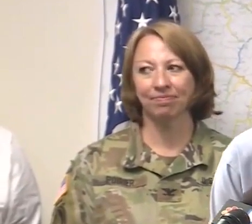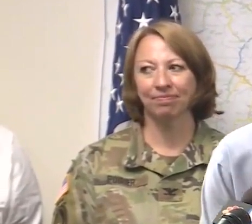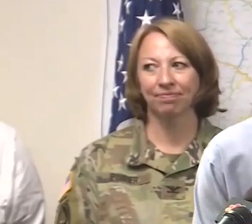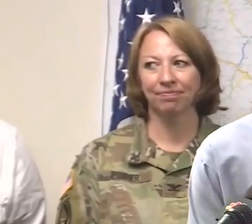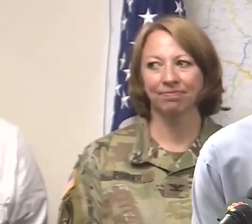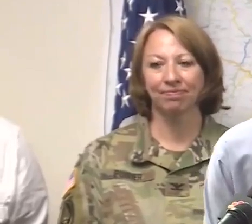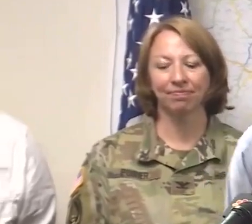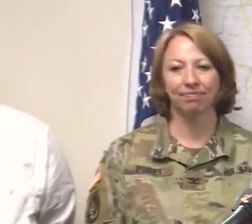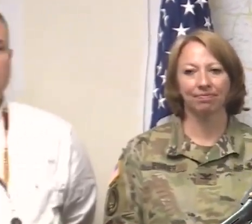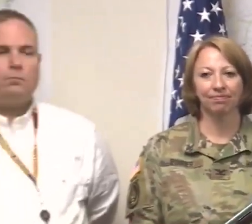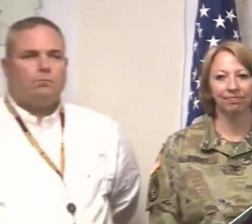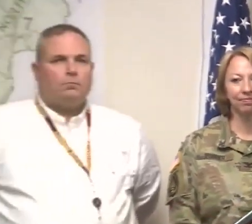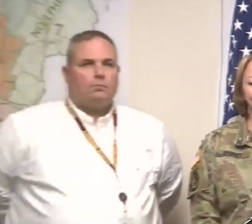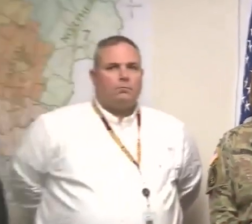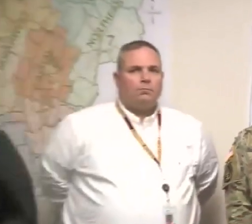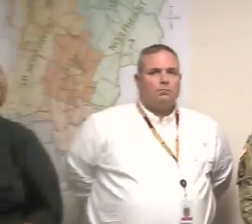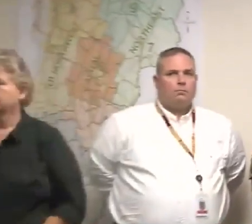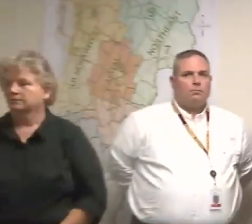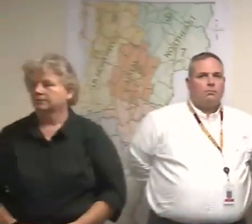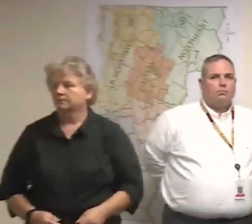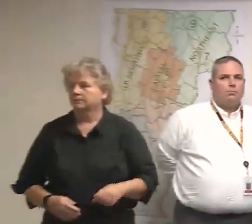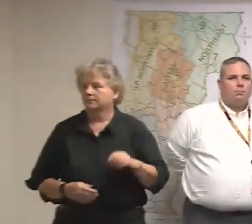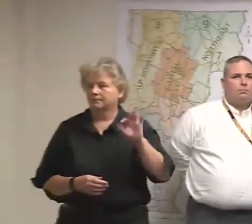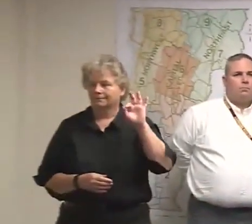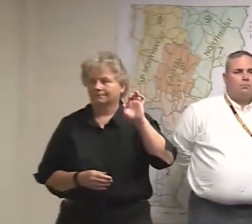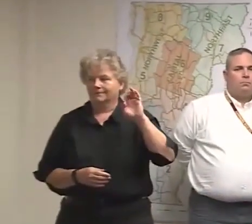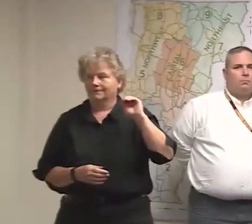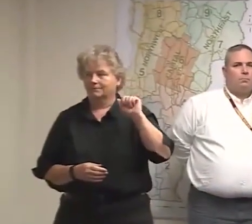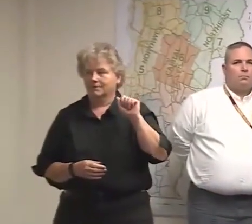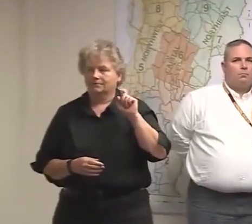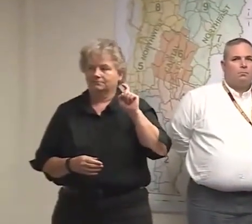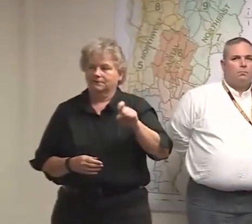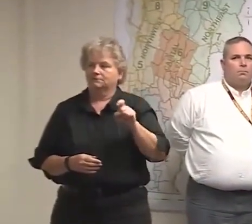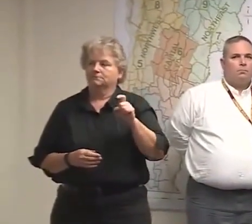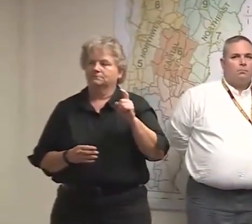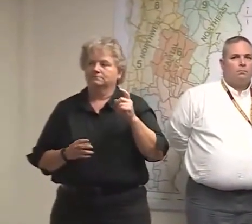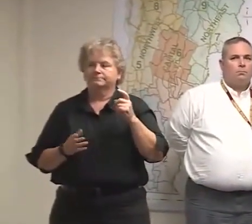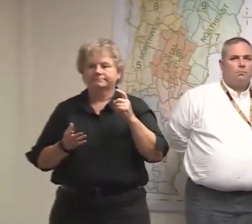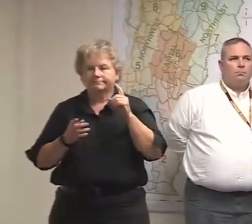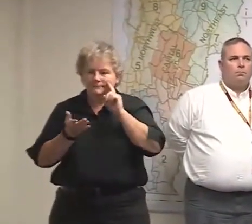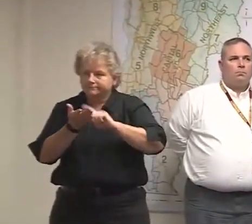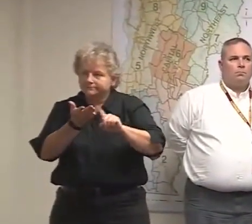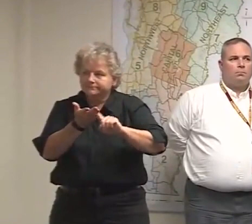SO YOU MENTIONED THE EMERGENCY DECLARATION THAT FEMA HAS CLOSED OVER AND THEN SEND IT TO BIDEN, I GUESS.